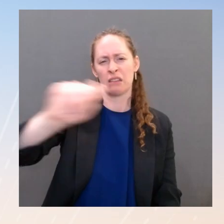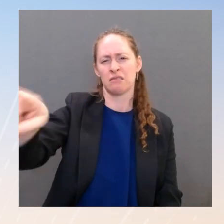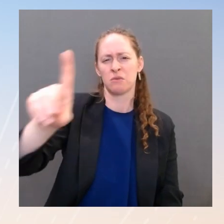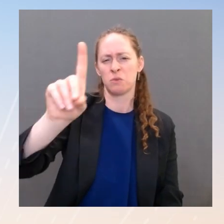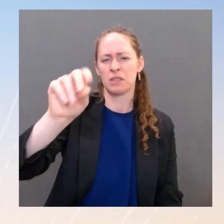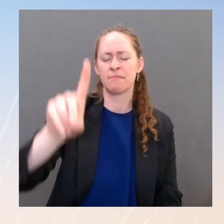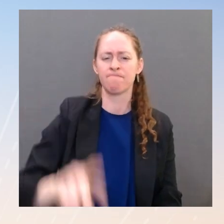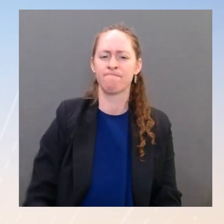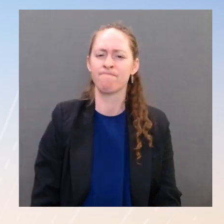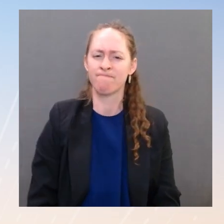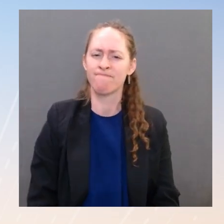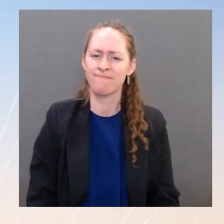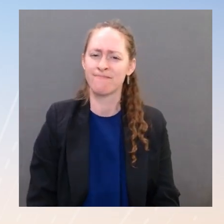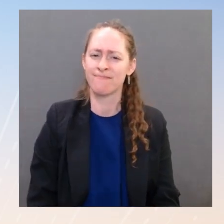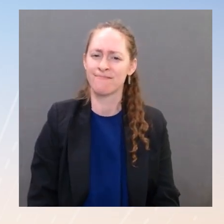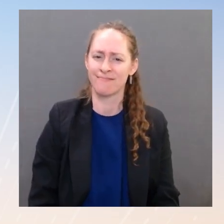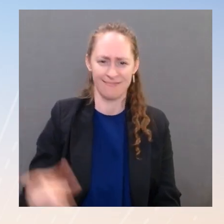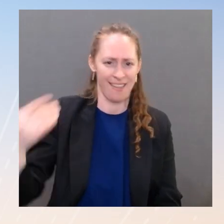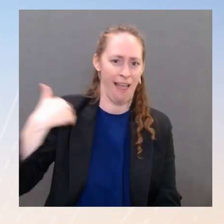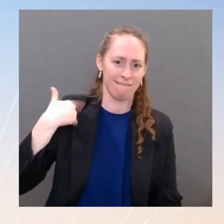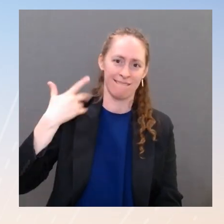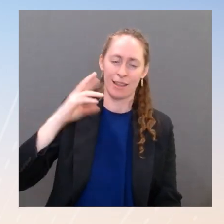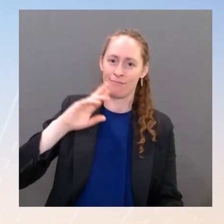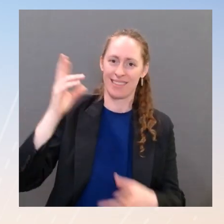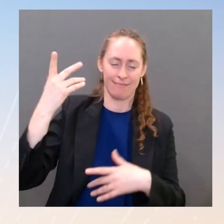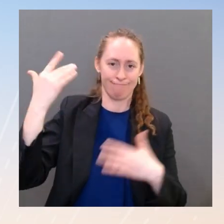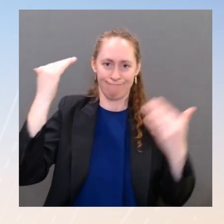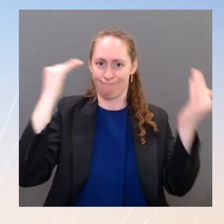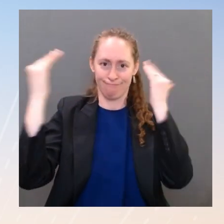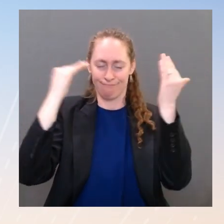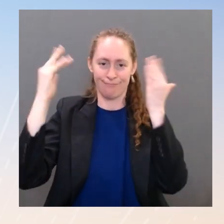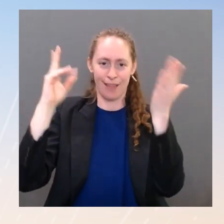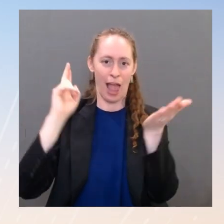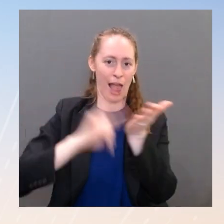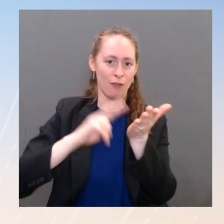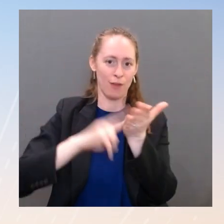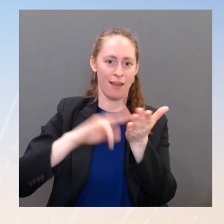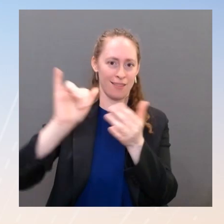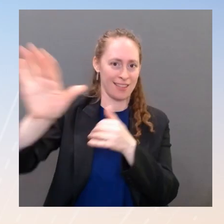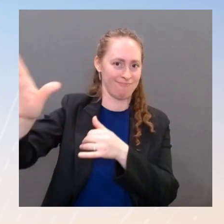and how they're navigating that. They do assess, of course, as they are making decisions